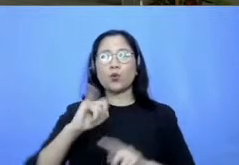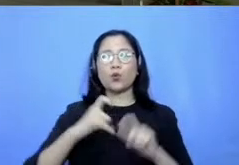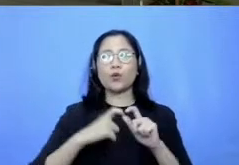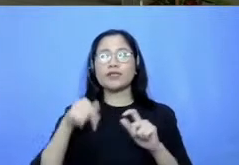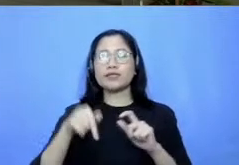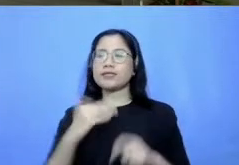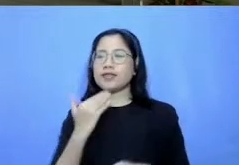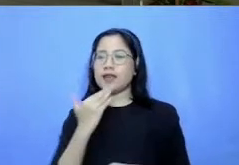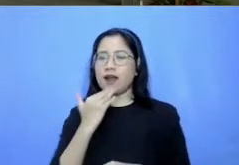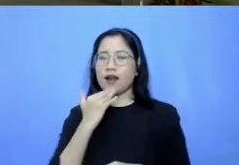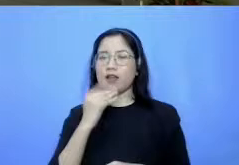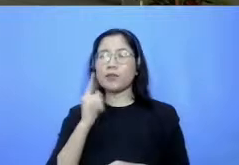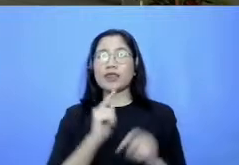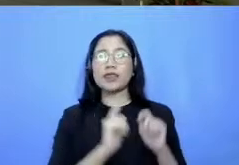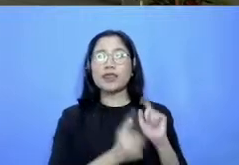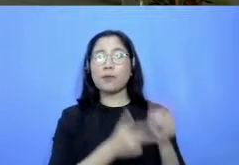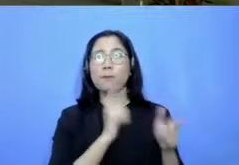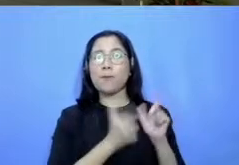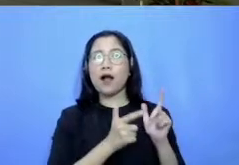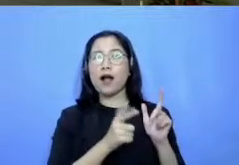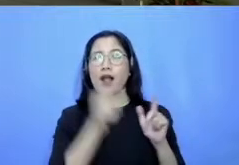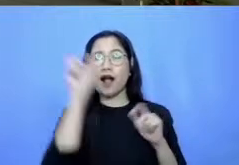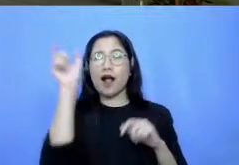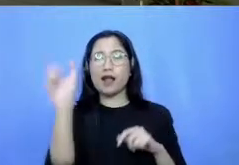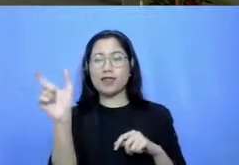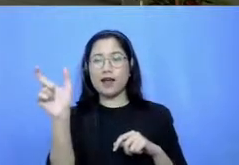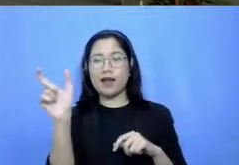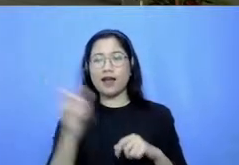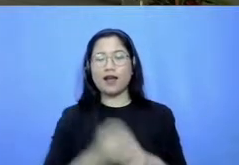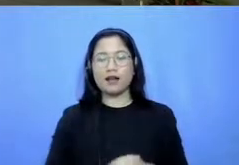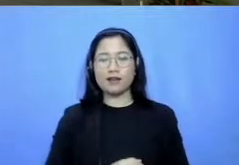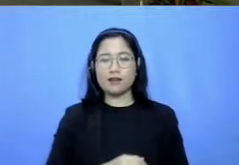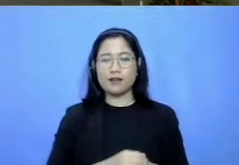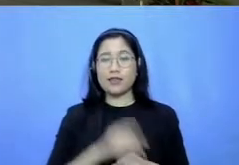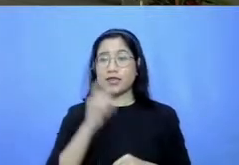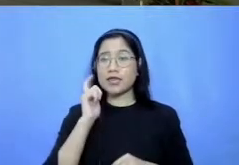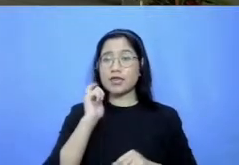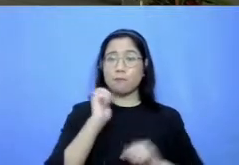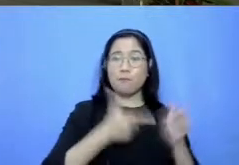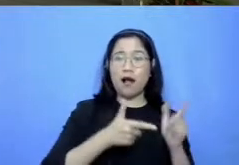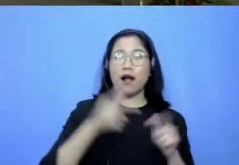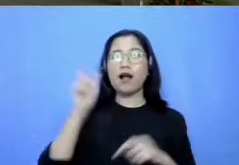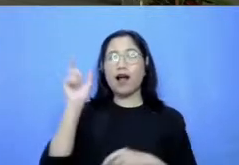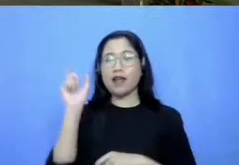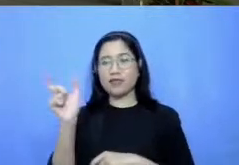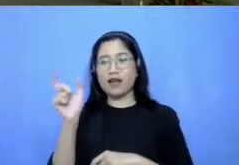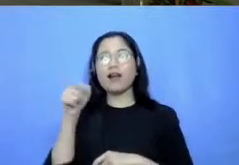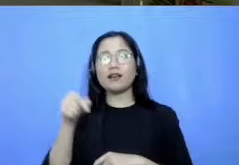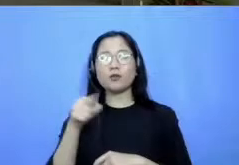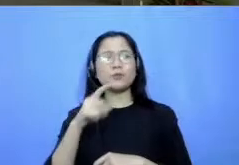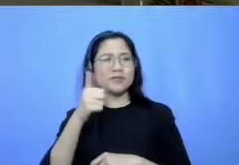nah but more guessing this word who knows the father and mother can guess he perfectly